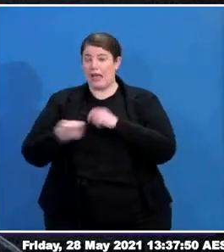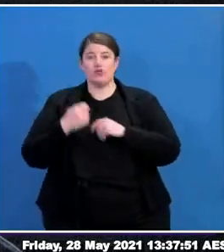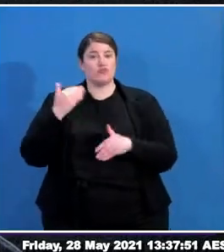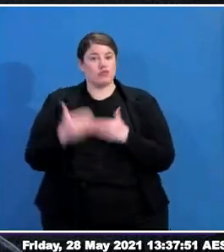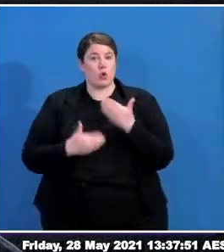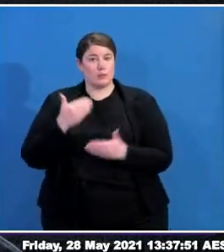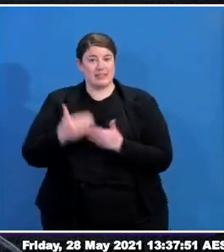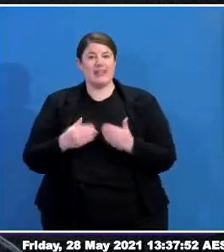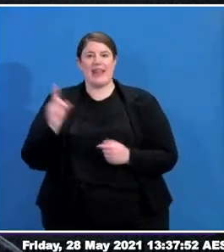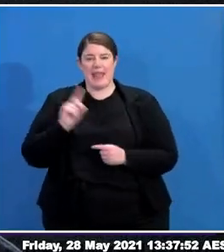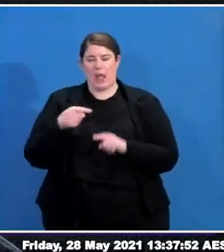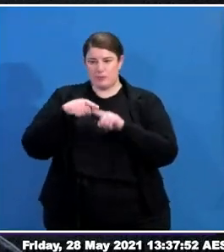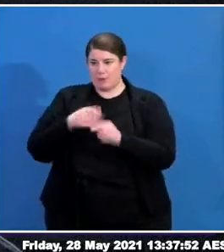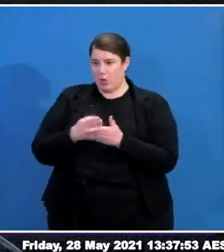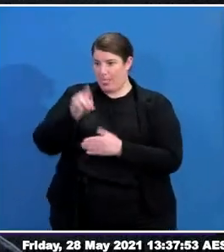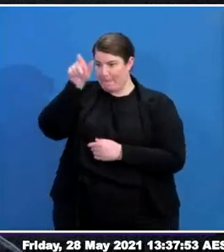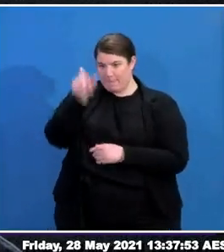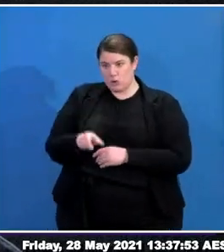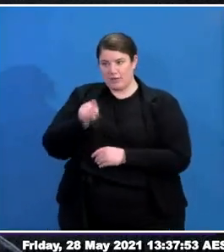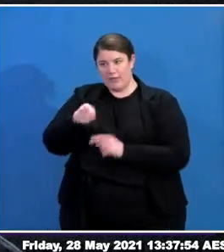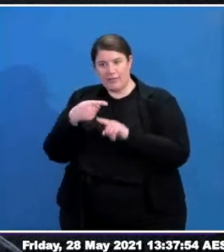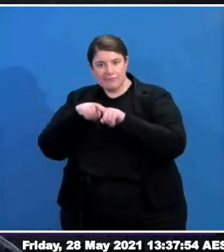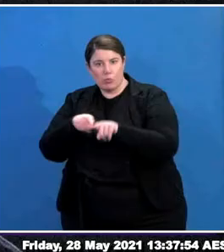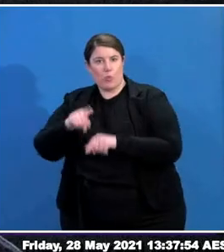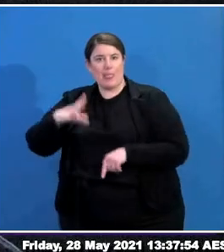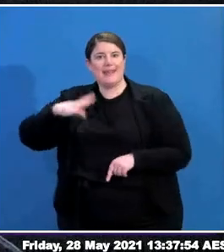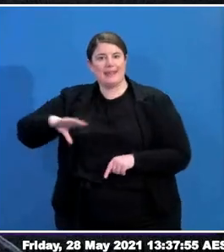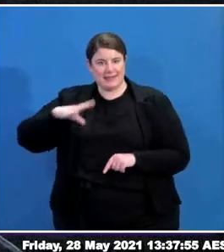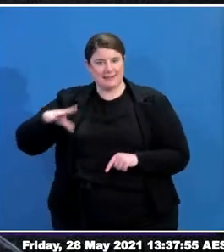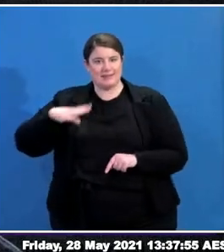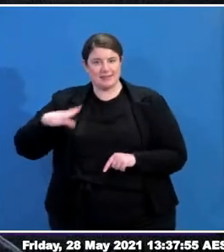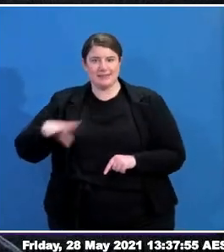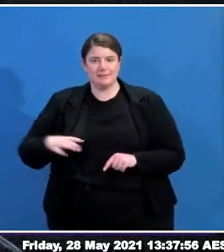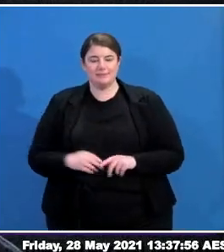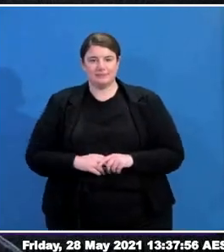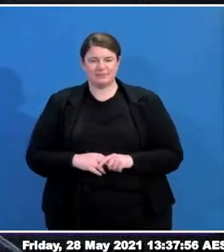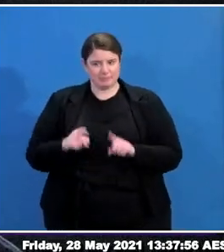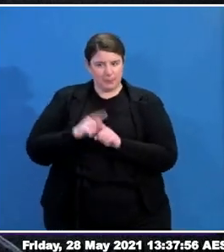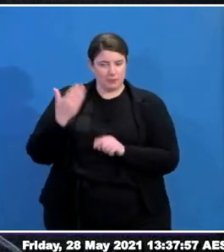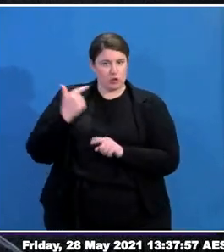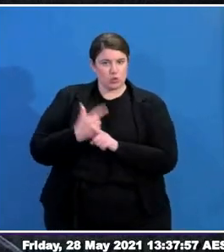a much more individualised system through the roster of care and the assessment process I was just talking about.